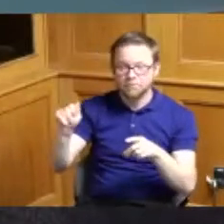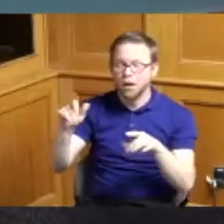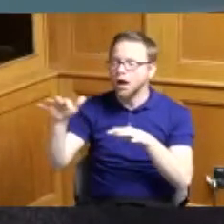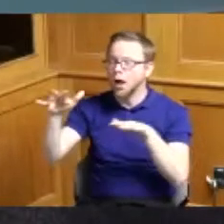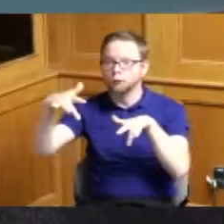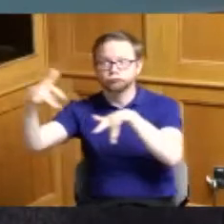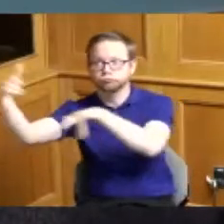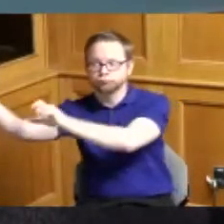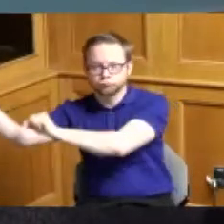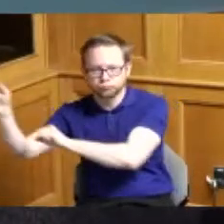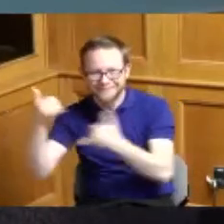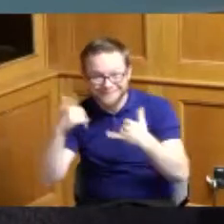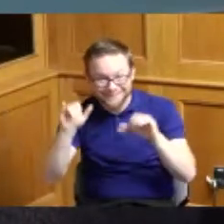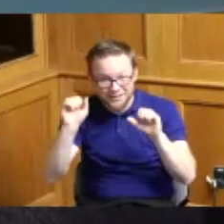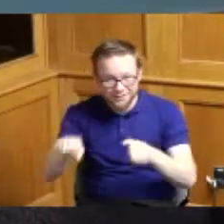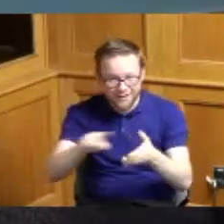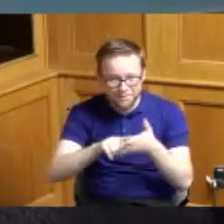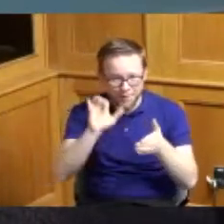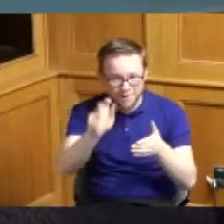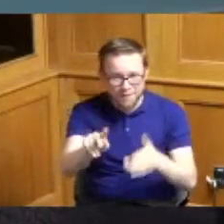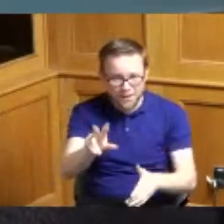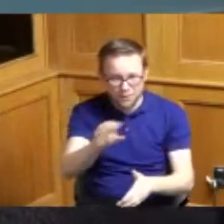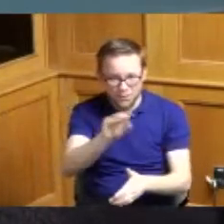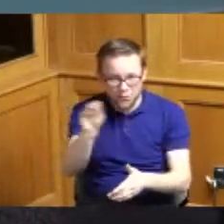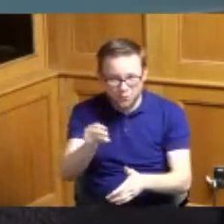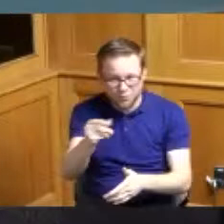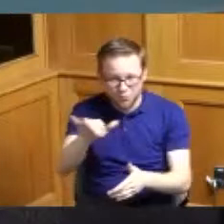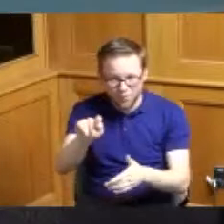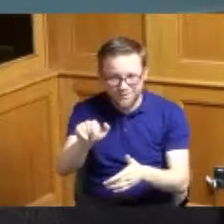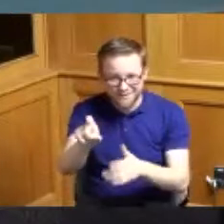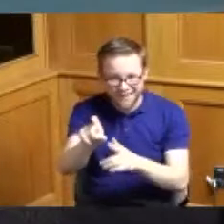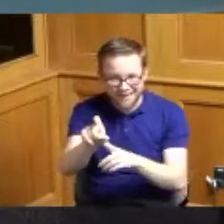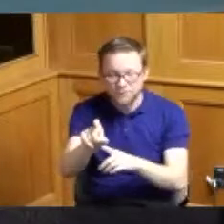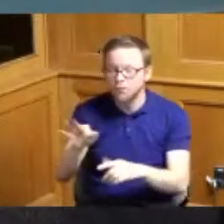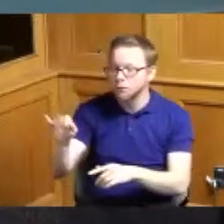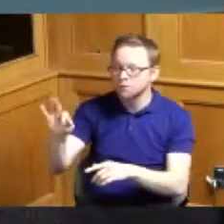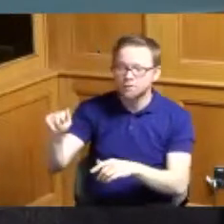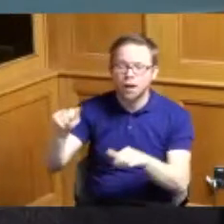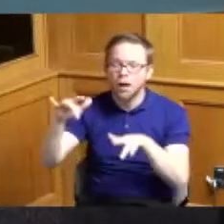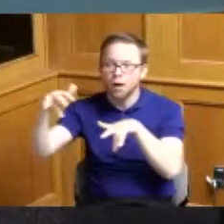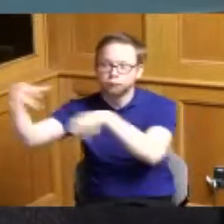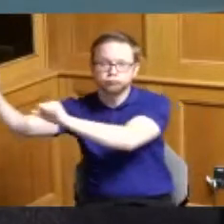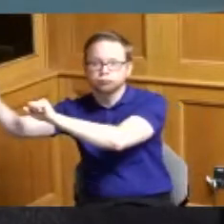who are struggling to keep their house when FIFA is gone do I have something that I can sell and